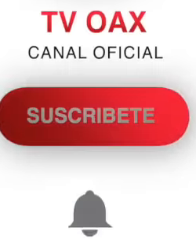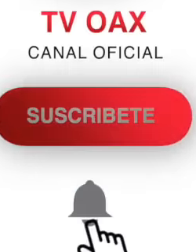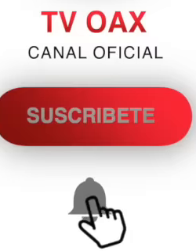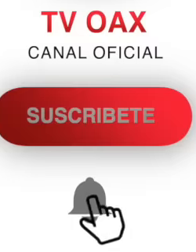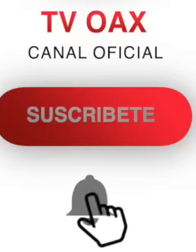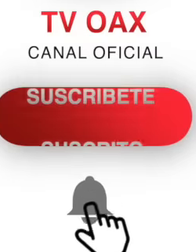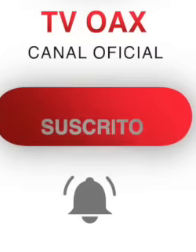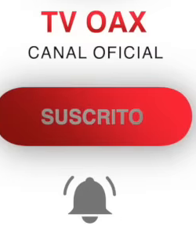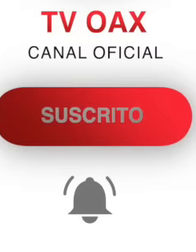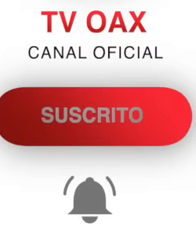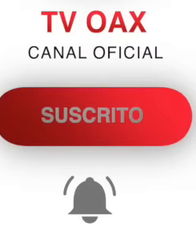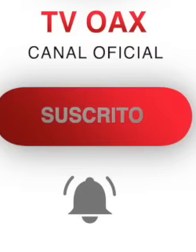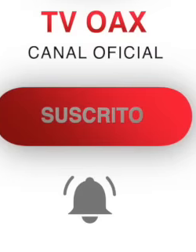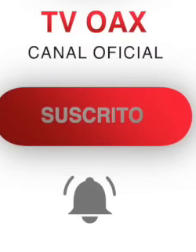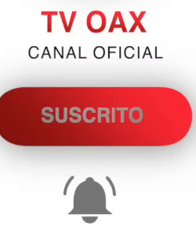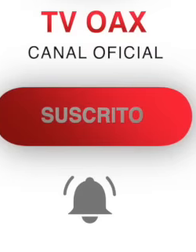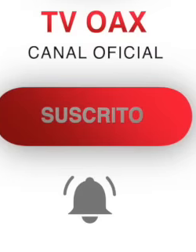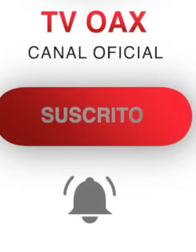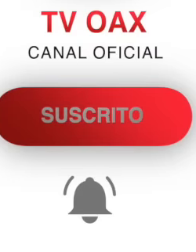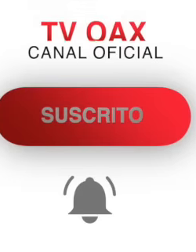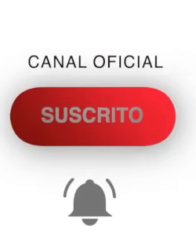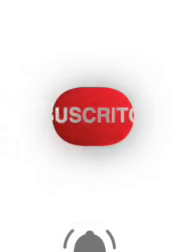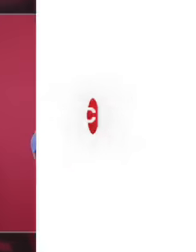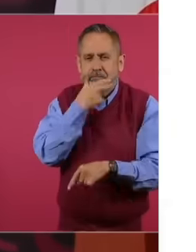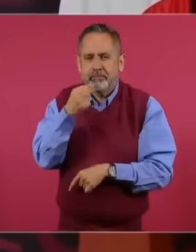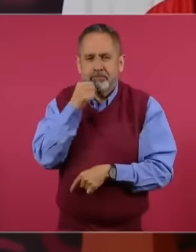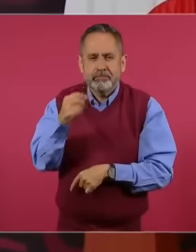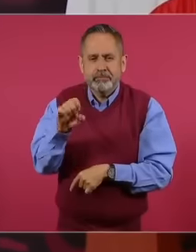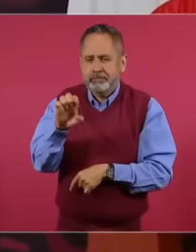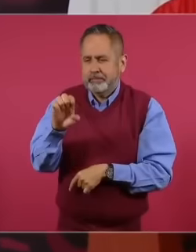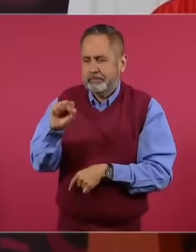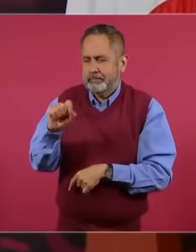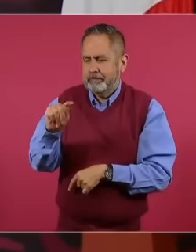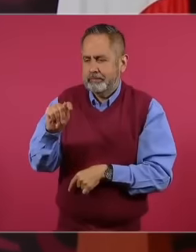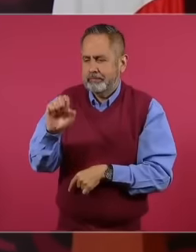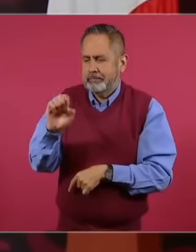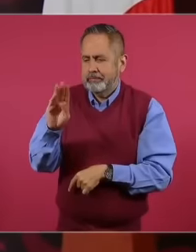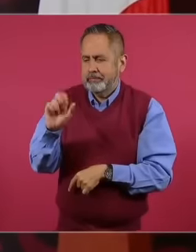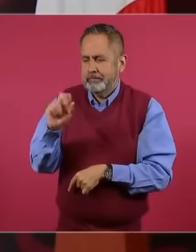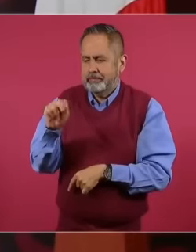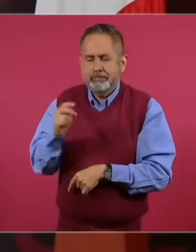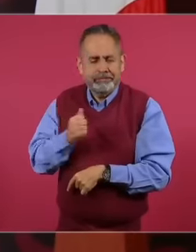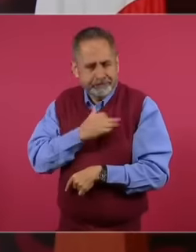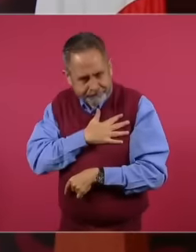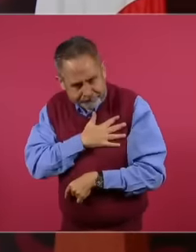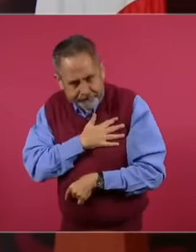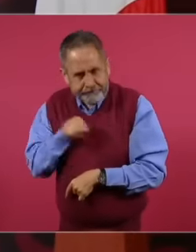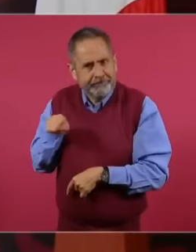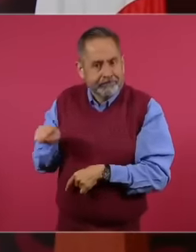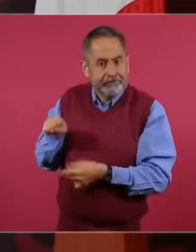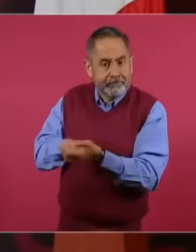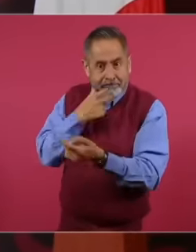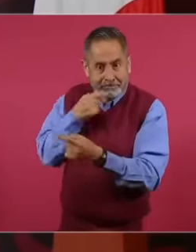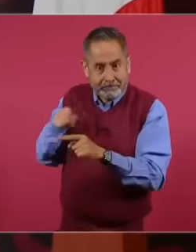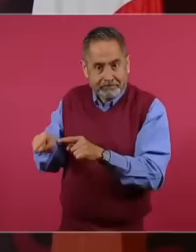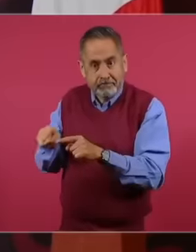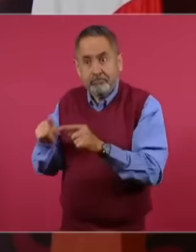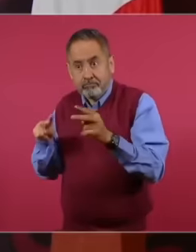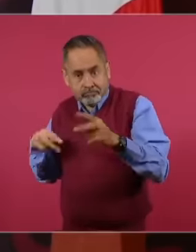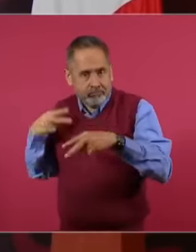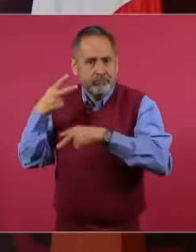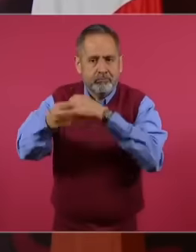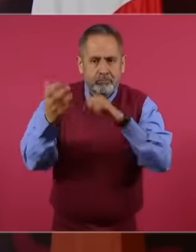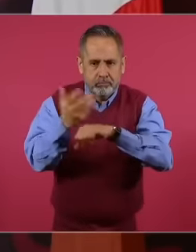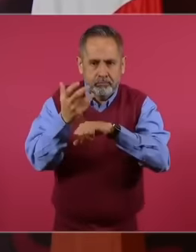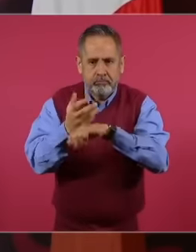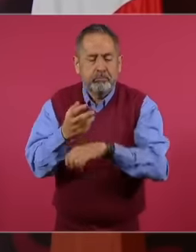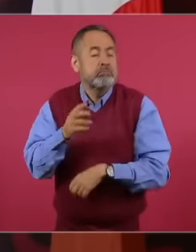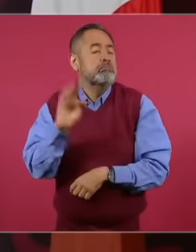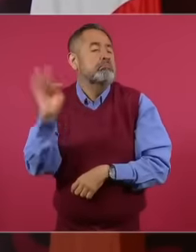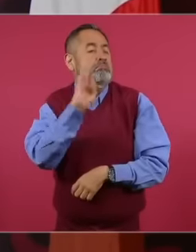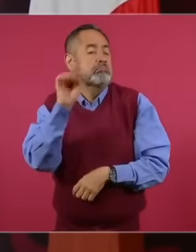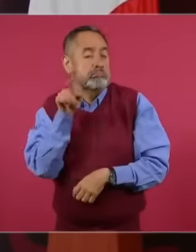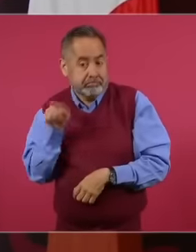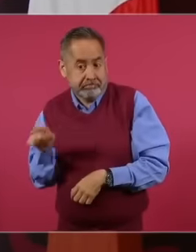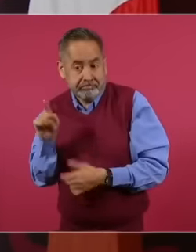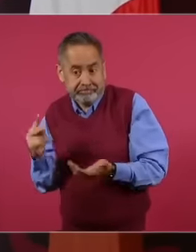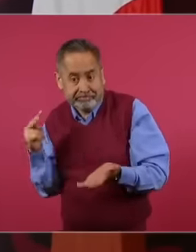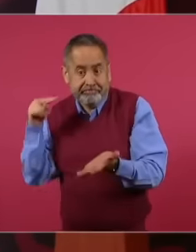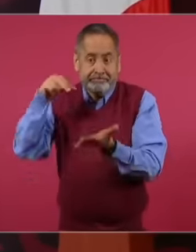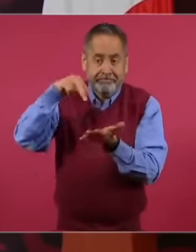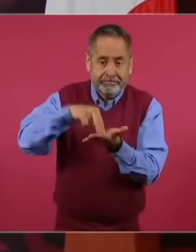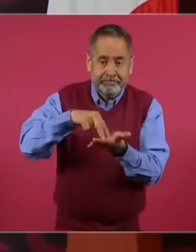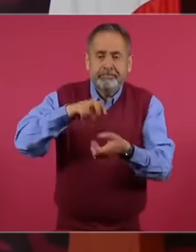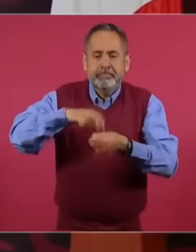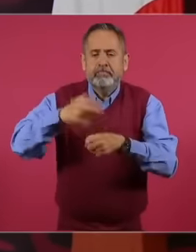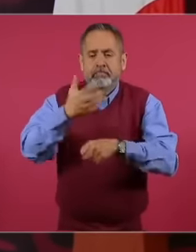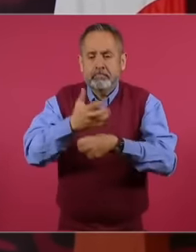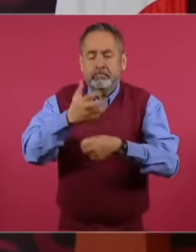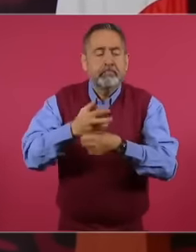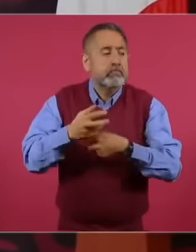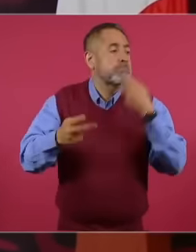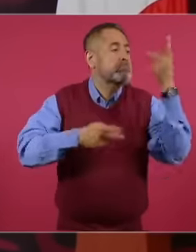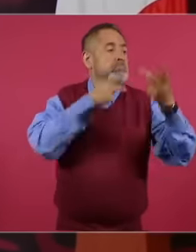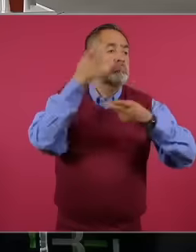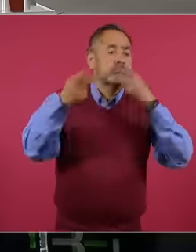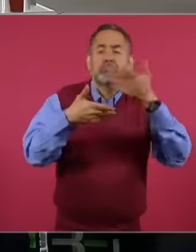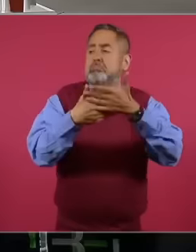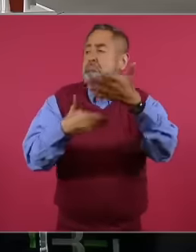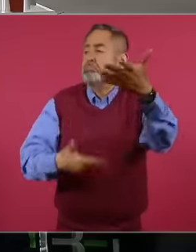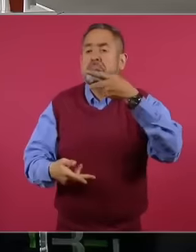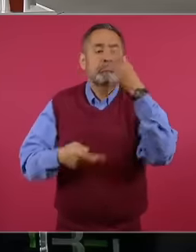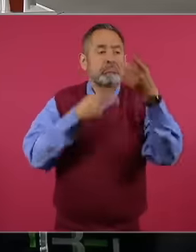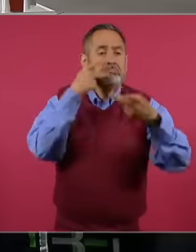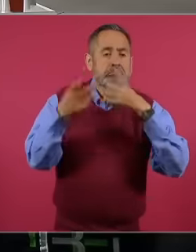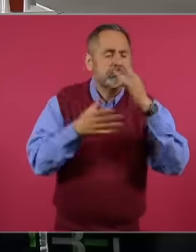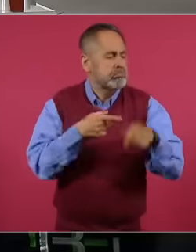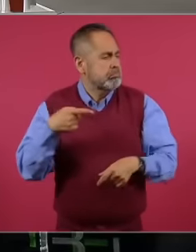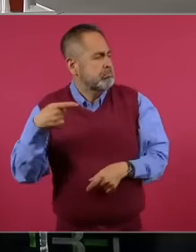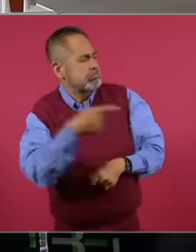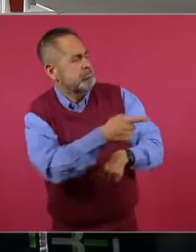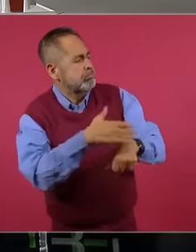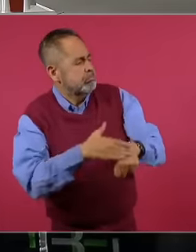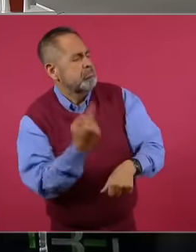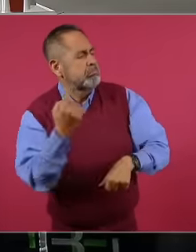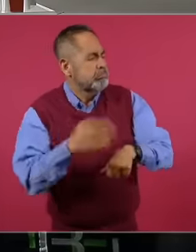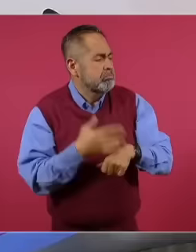Mexico's ambassador to the United States, reads a document saying why the United States